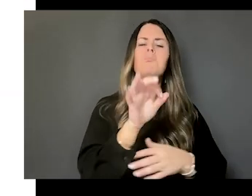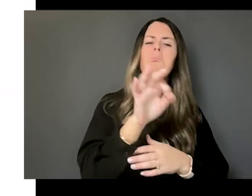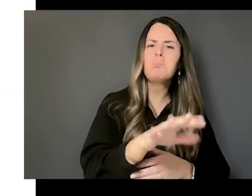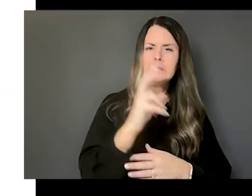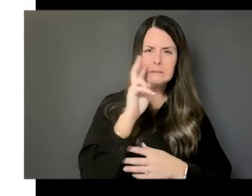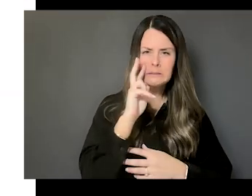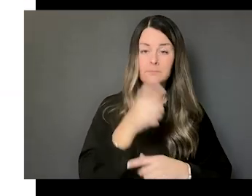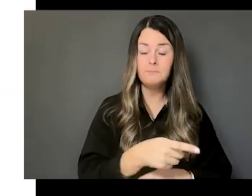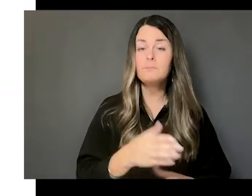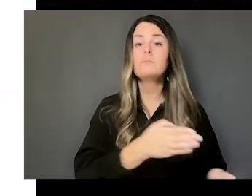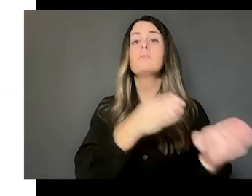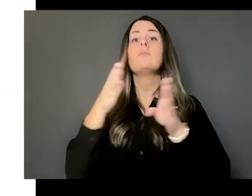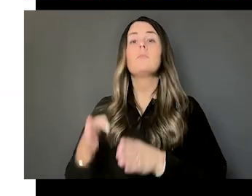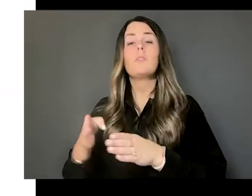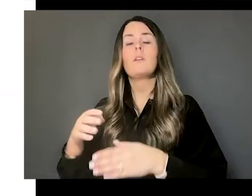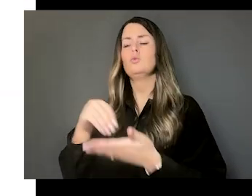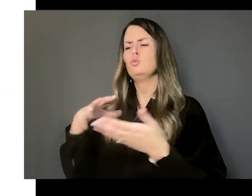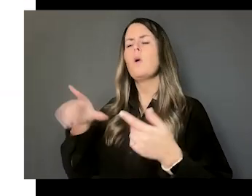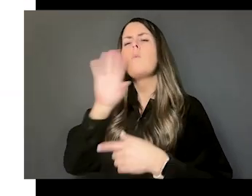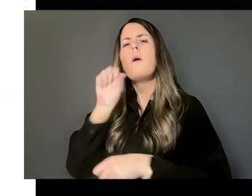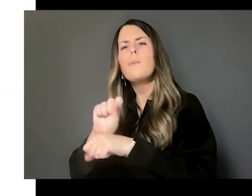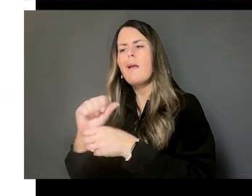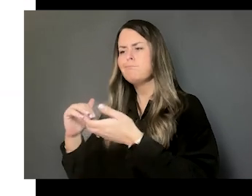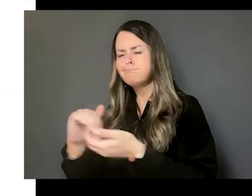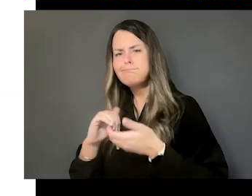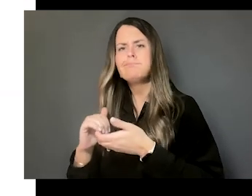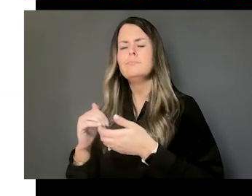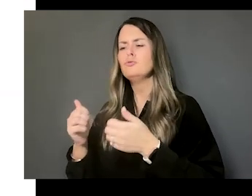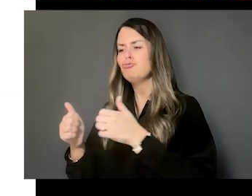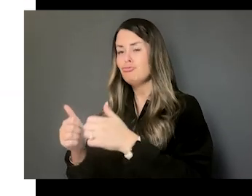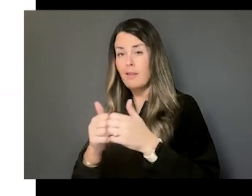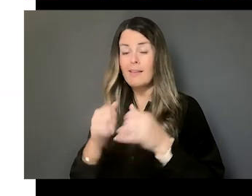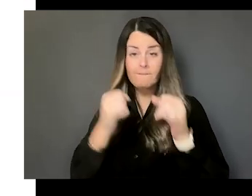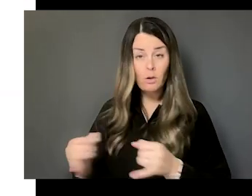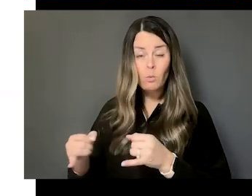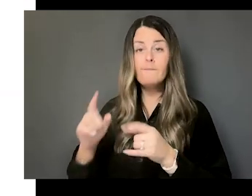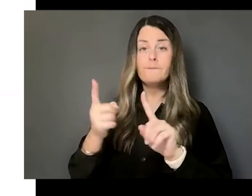In the next two stages, students work individually and then with partners or in small groups.